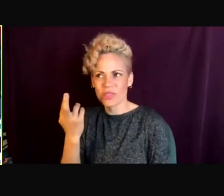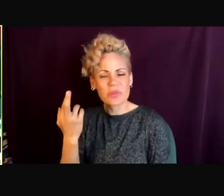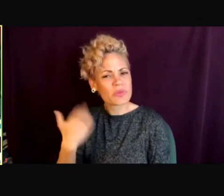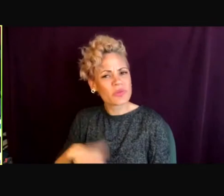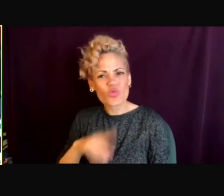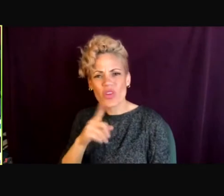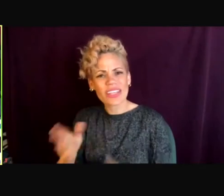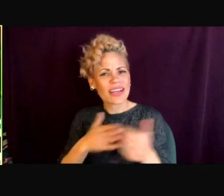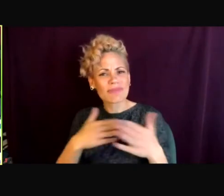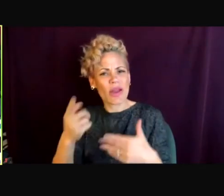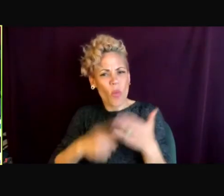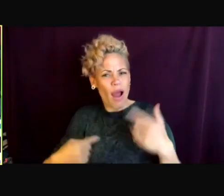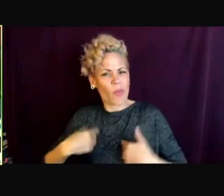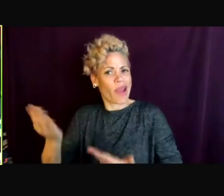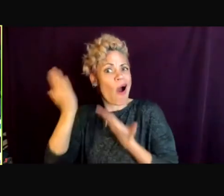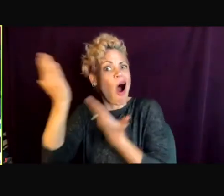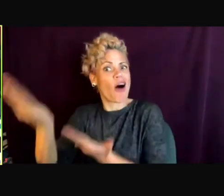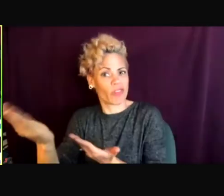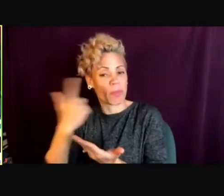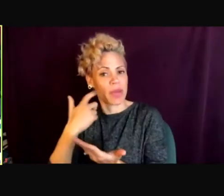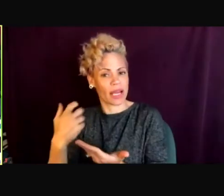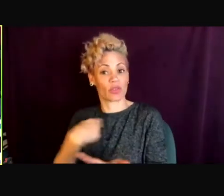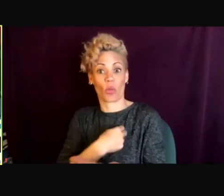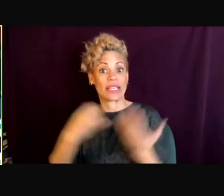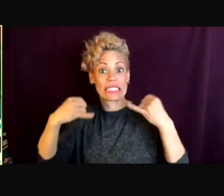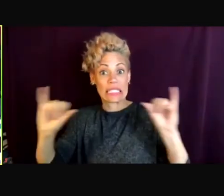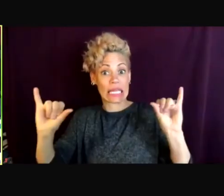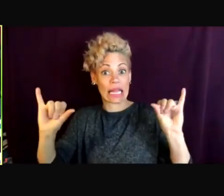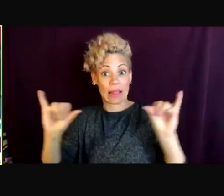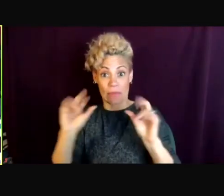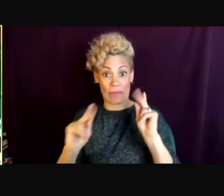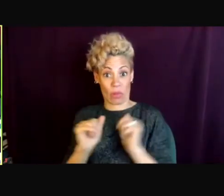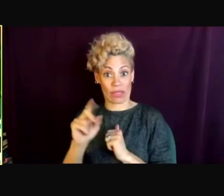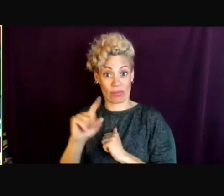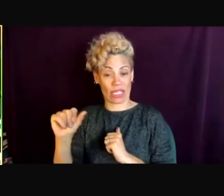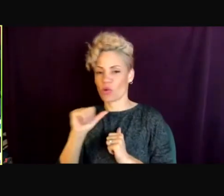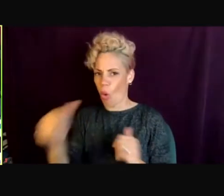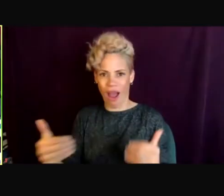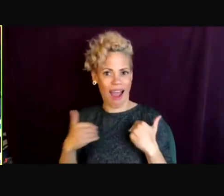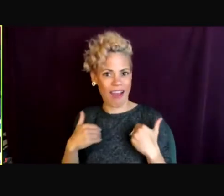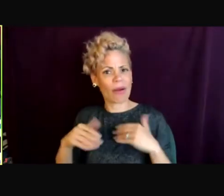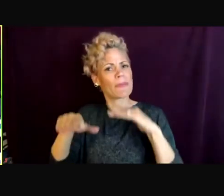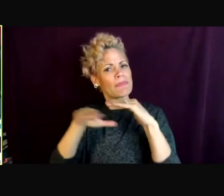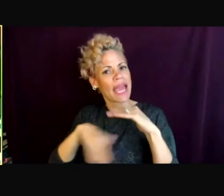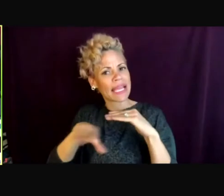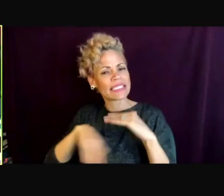did not have our basic civil rights. And that we had to fight for it.